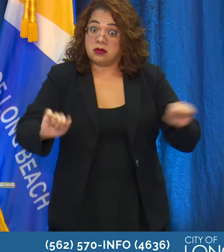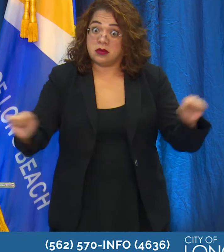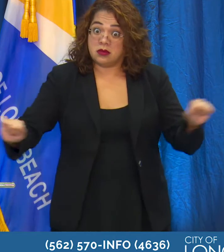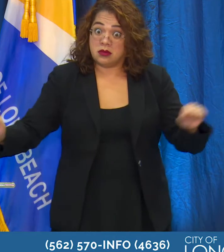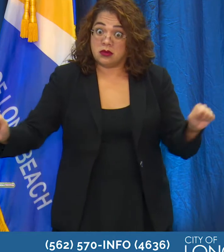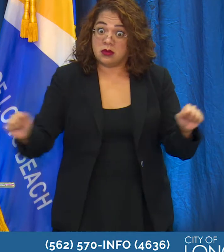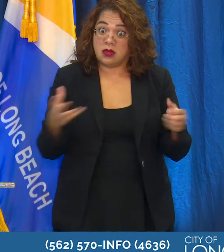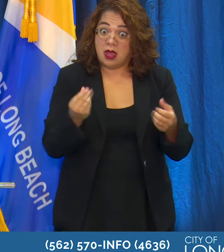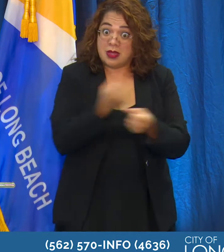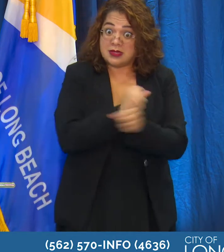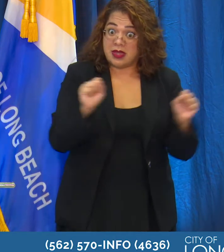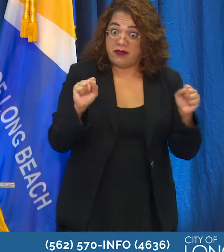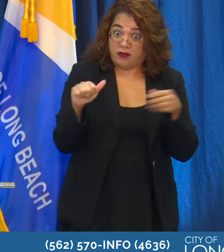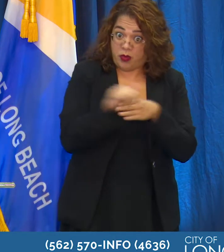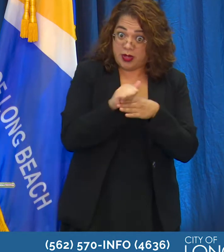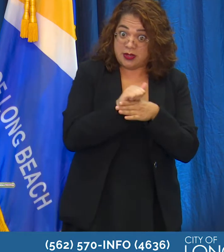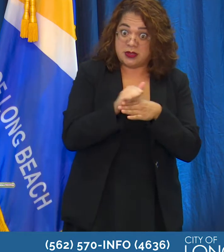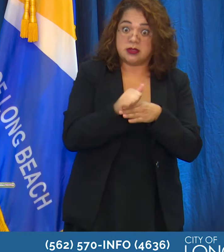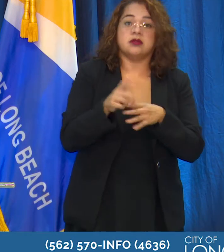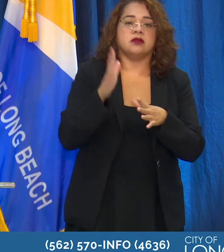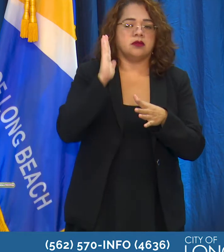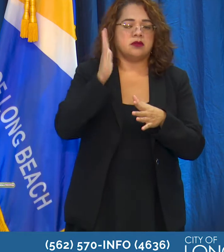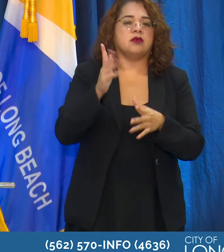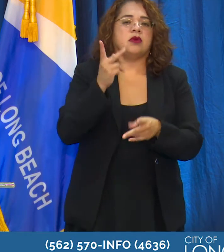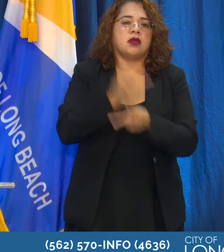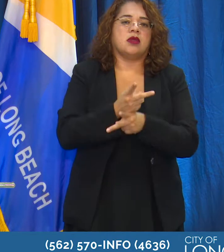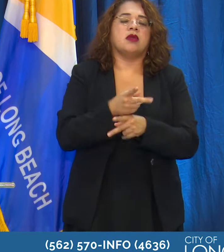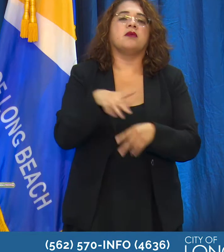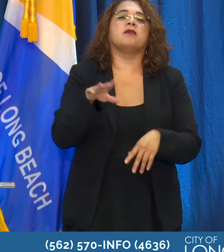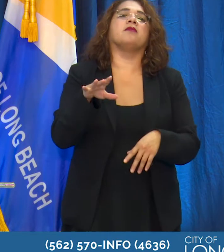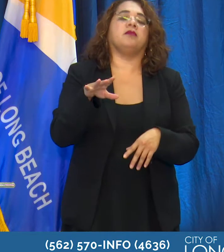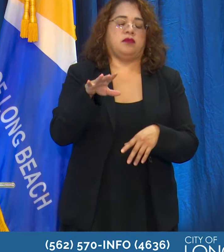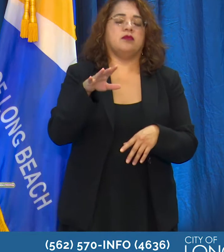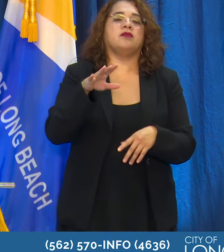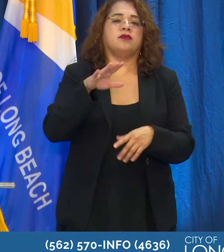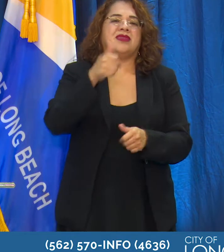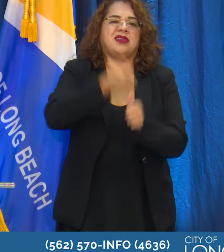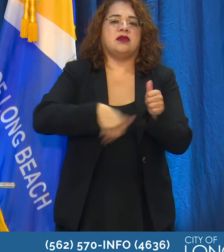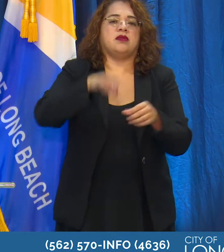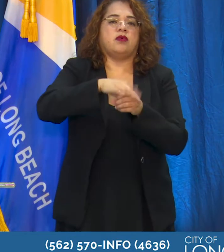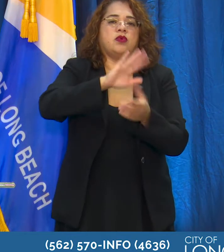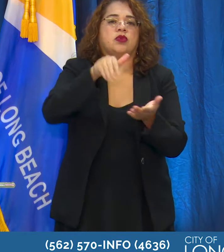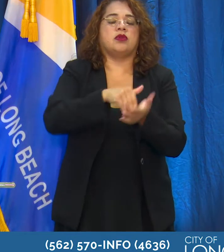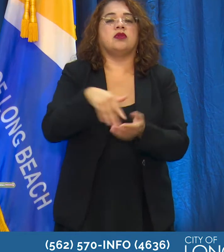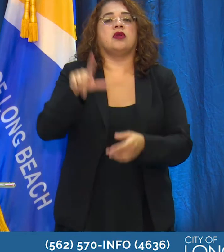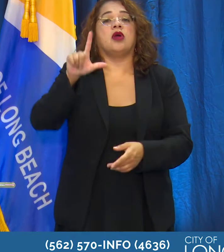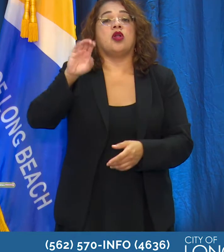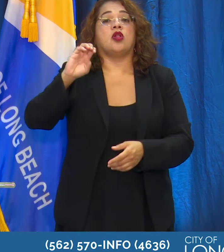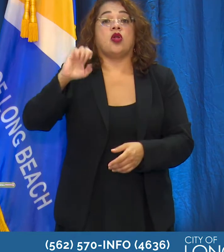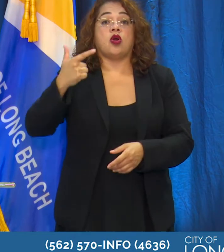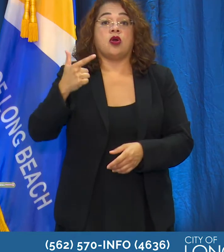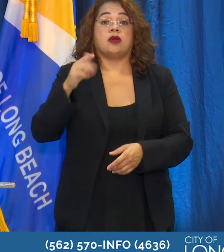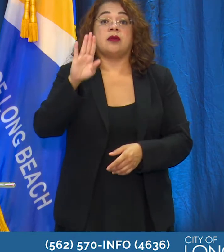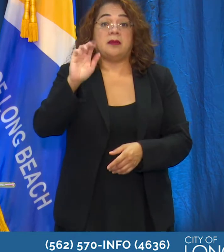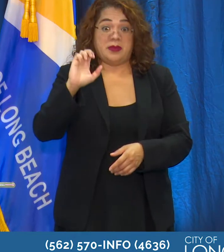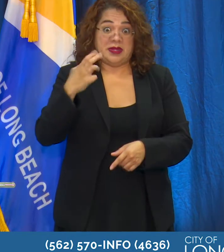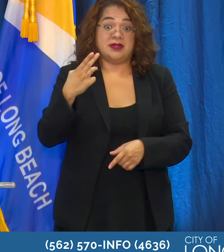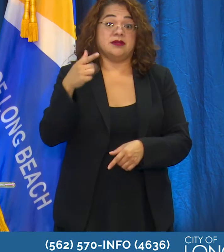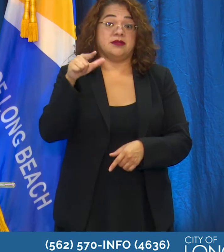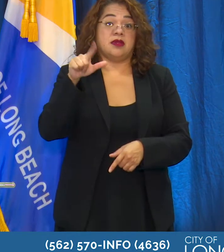More details will be available on our webpage at longbeach.gov/cityclerk in the coming months.